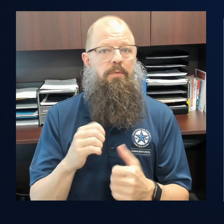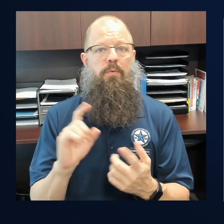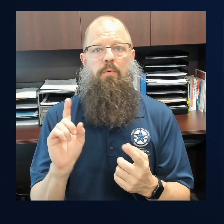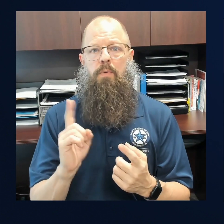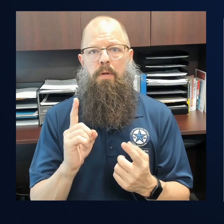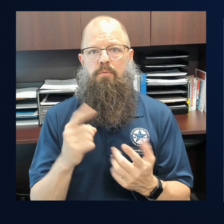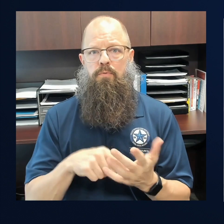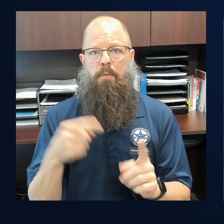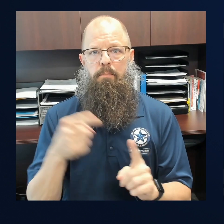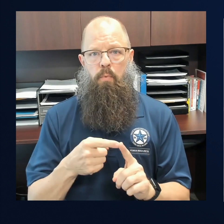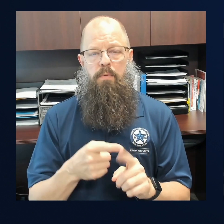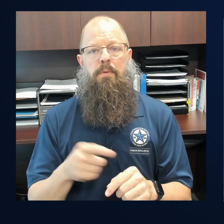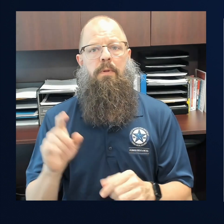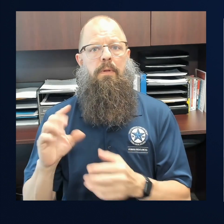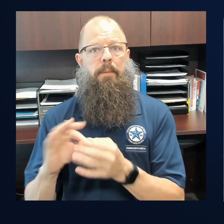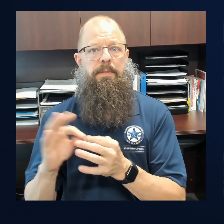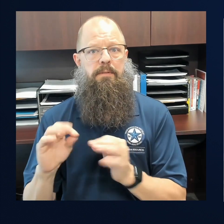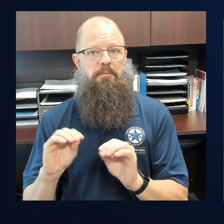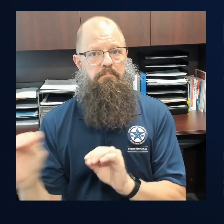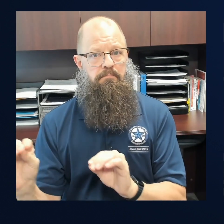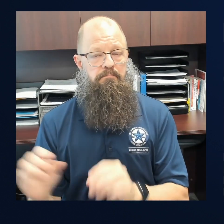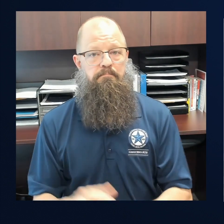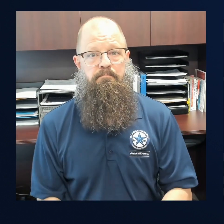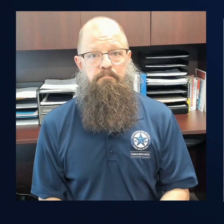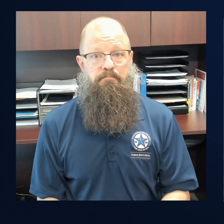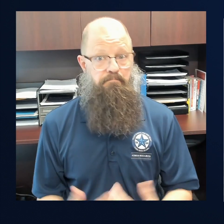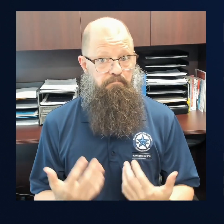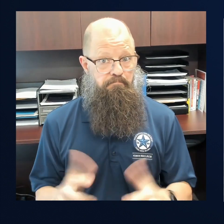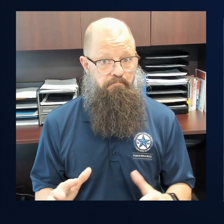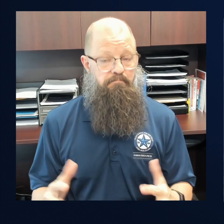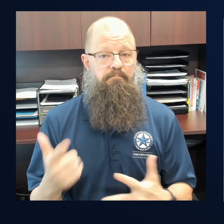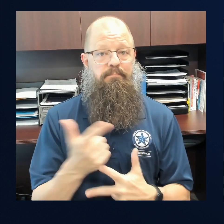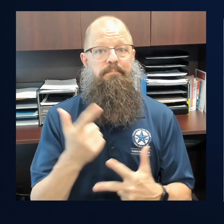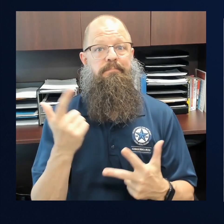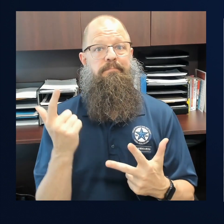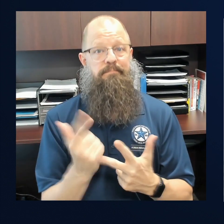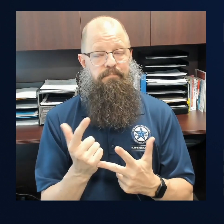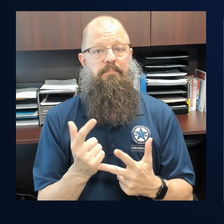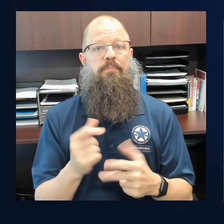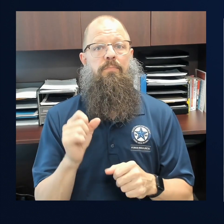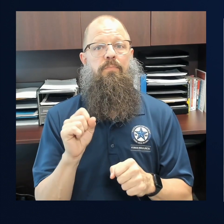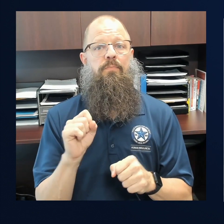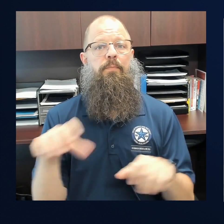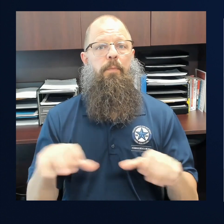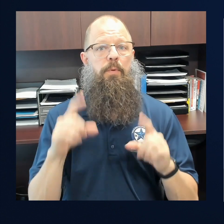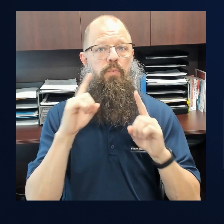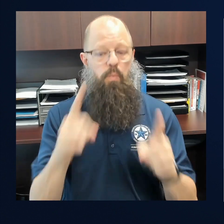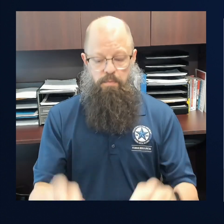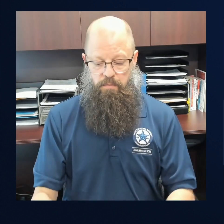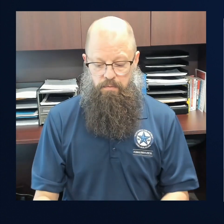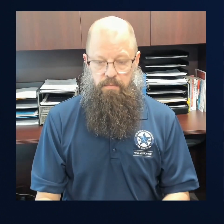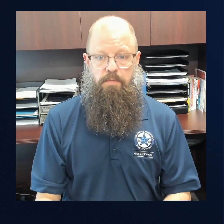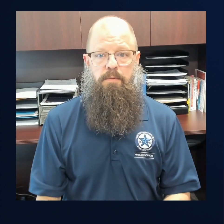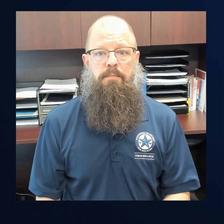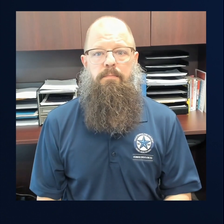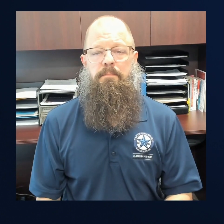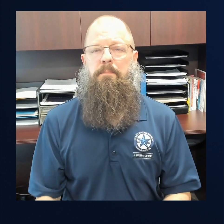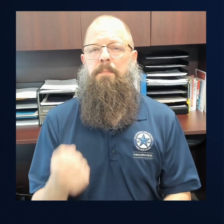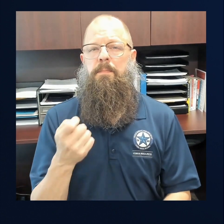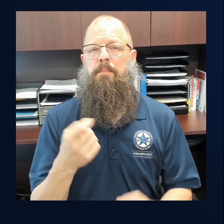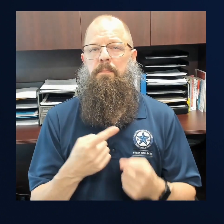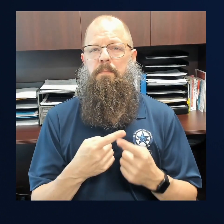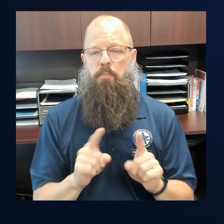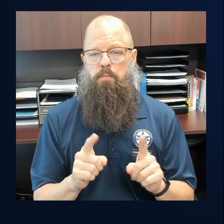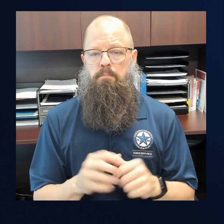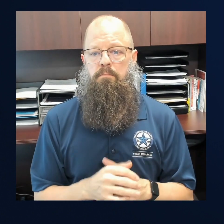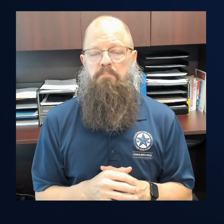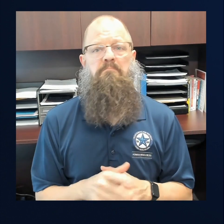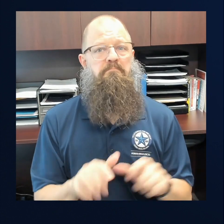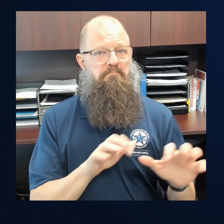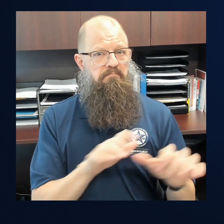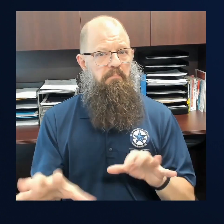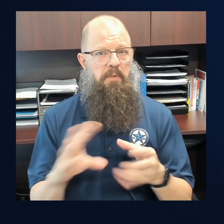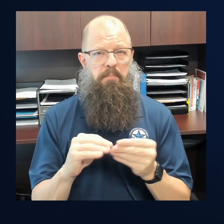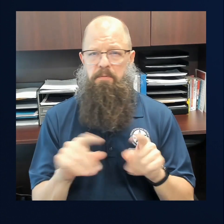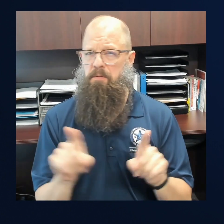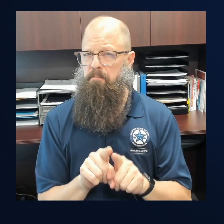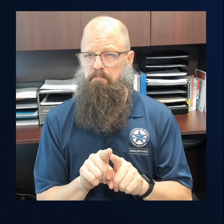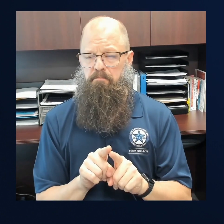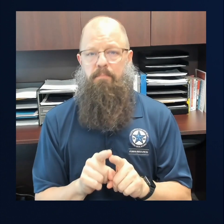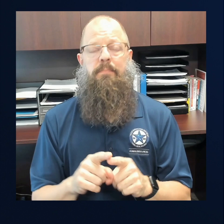applies: the date, which Checkpoint, and the comments. Finally, Performance Goals. Again,